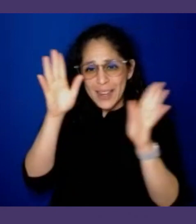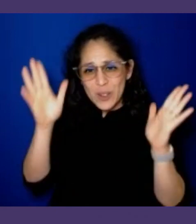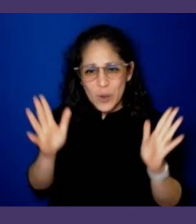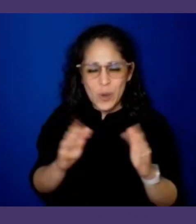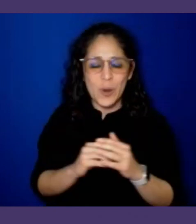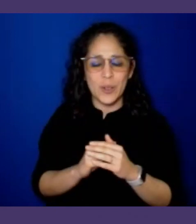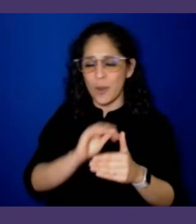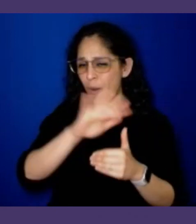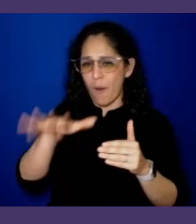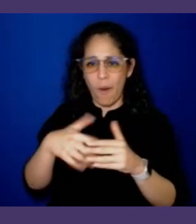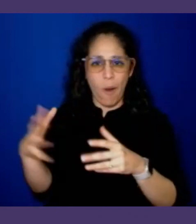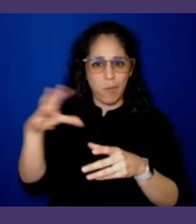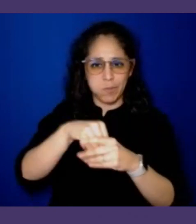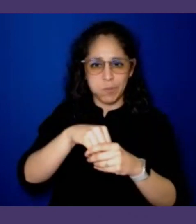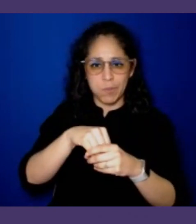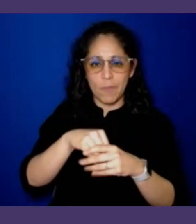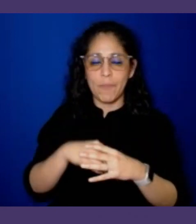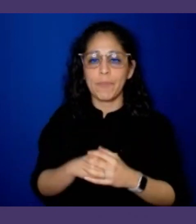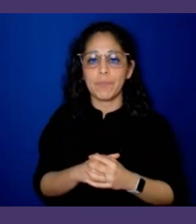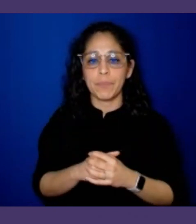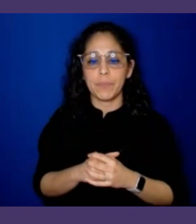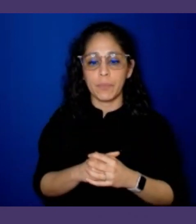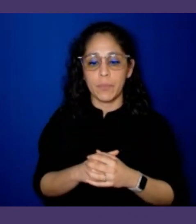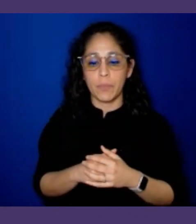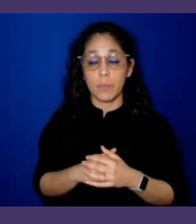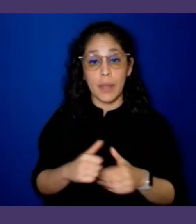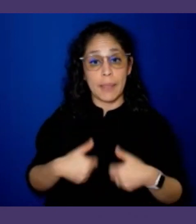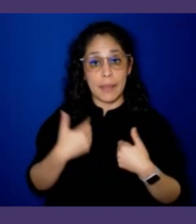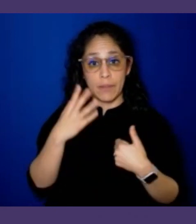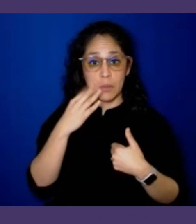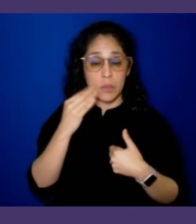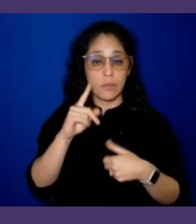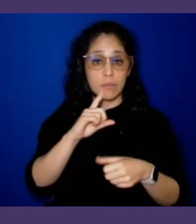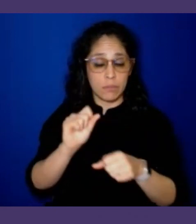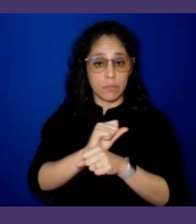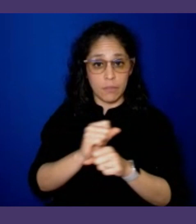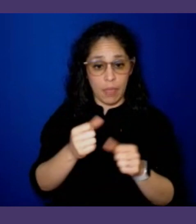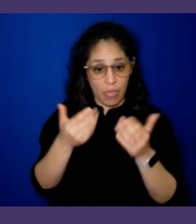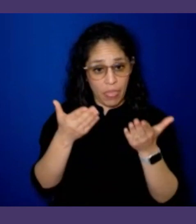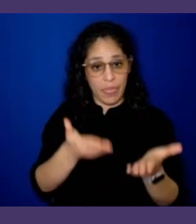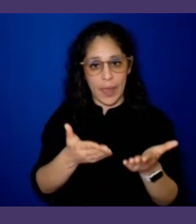lived experience is representative? We have people with disabilities active throughout